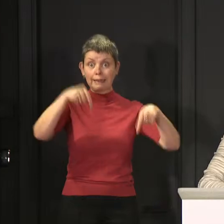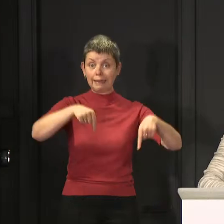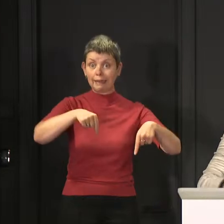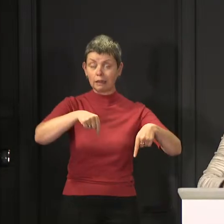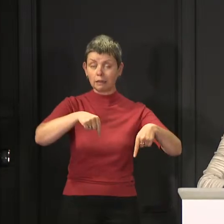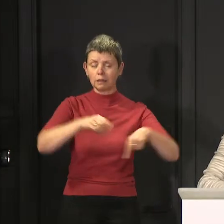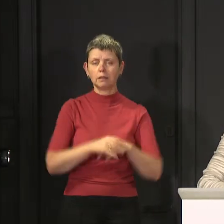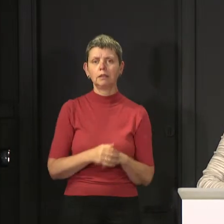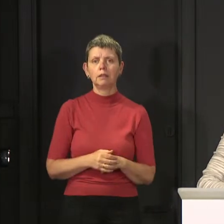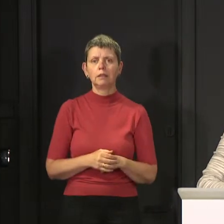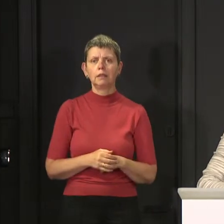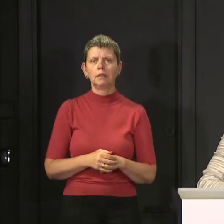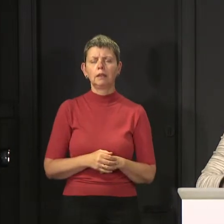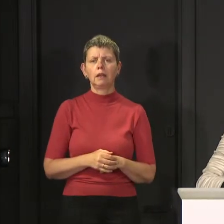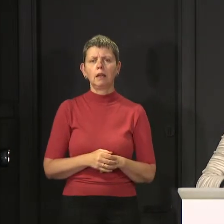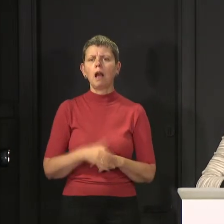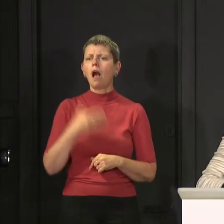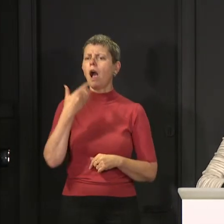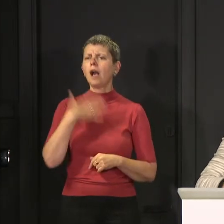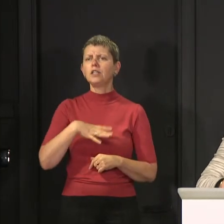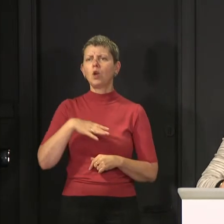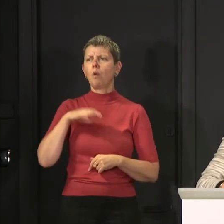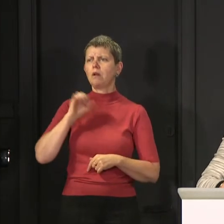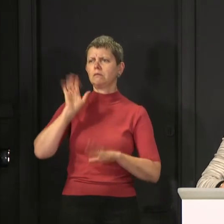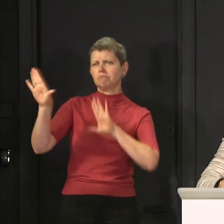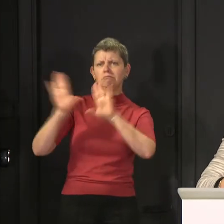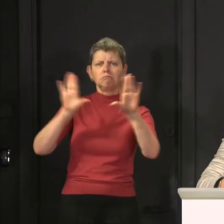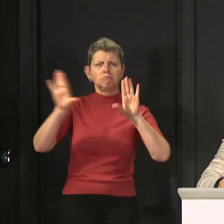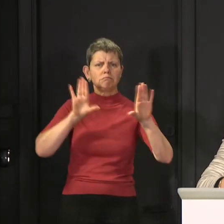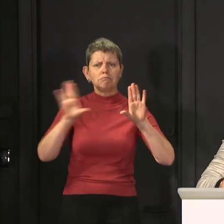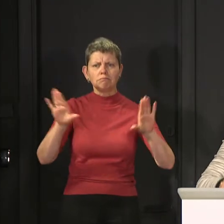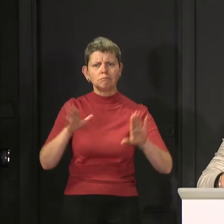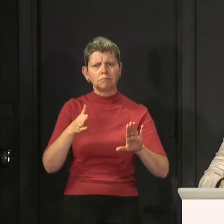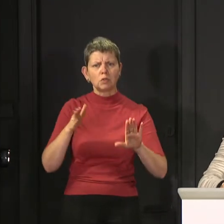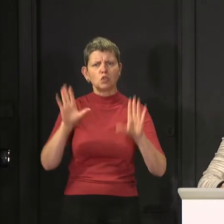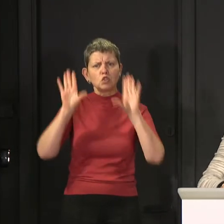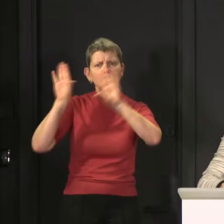of, I don't want to put off tourism, but I want to keep Scotland safe from a deadly and